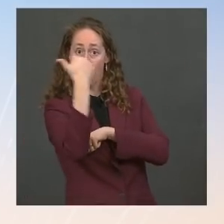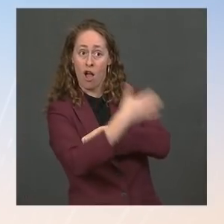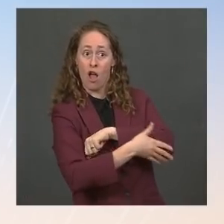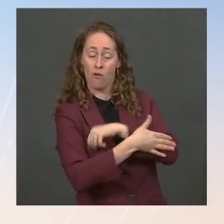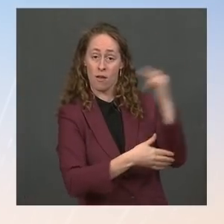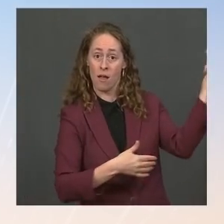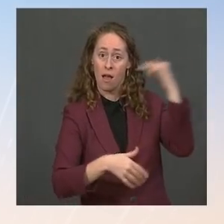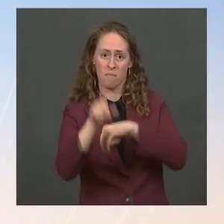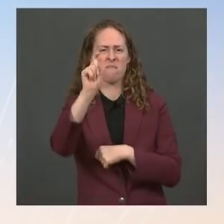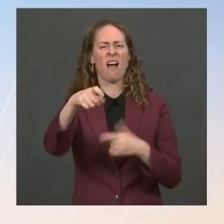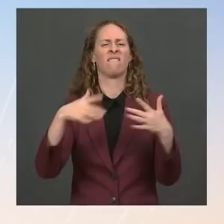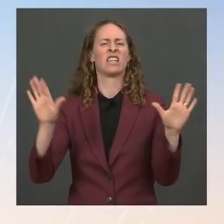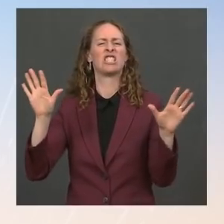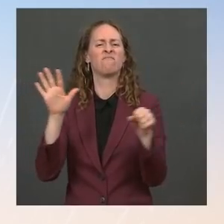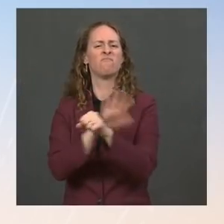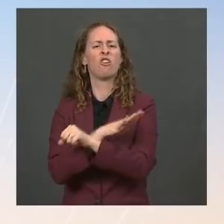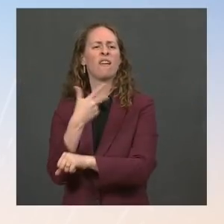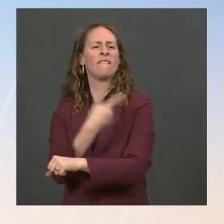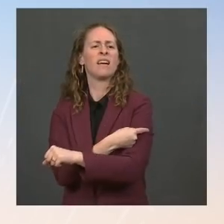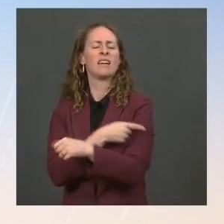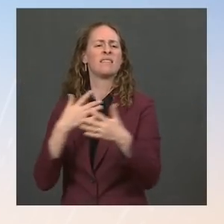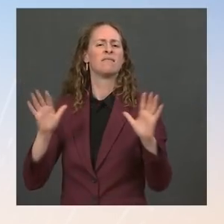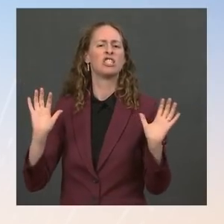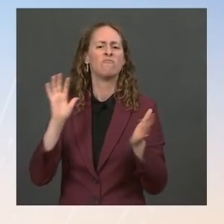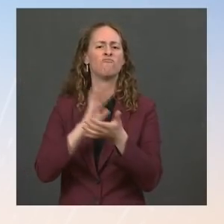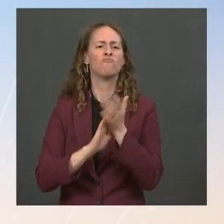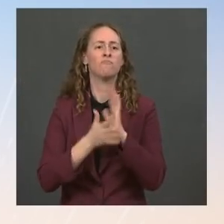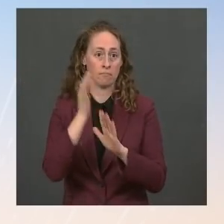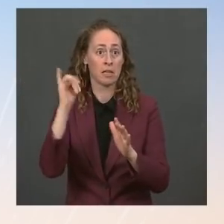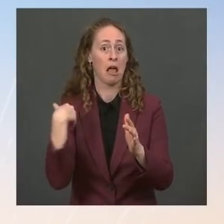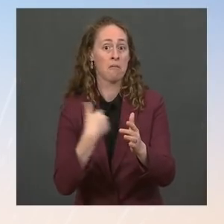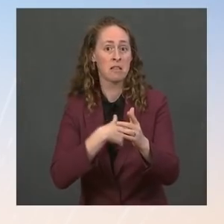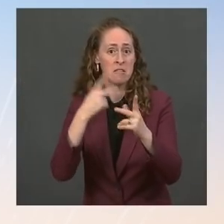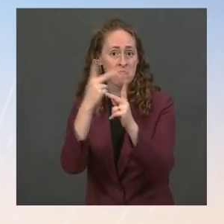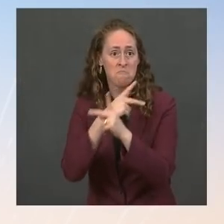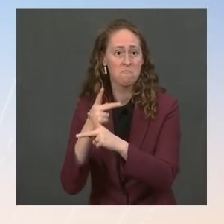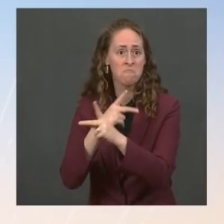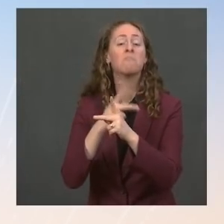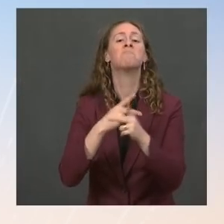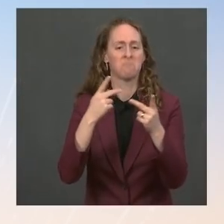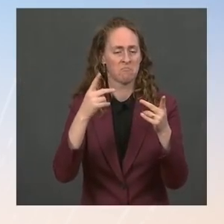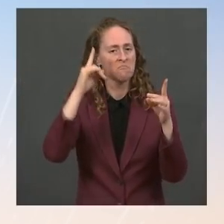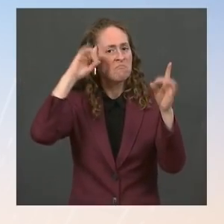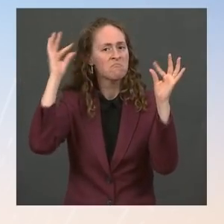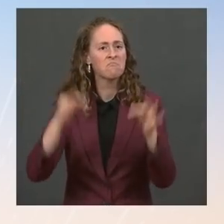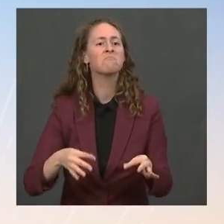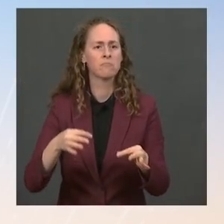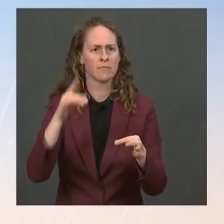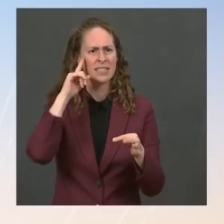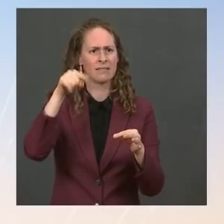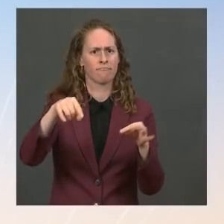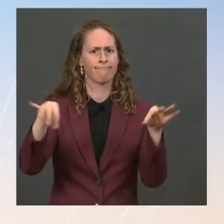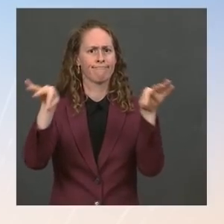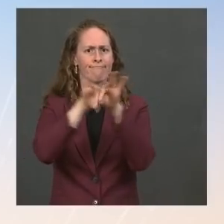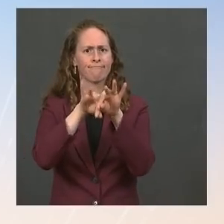of a policy process on that particular issue -- an important one facing many people around the world. Go ahead. >> The Press: Hey, Jen. Two quick questions on COVID, and then I --